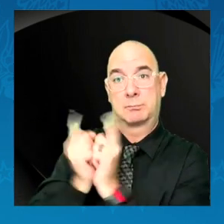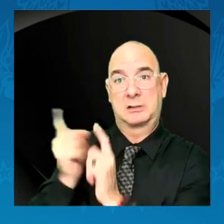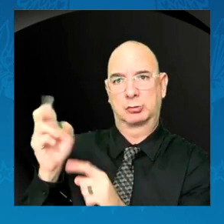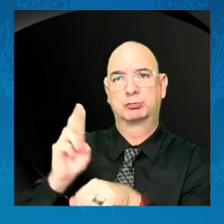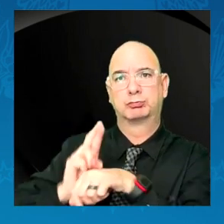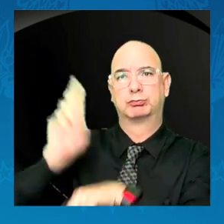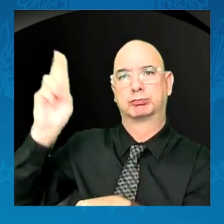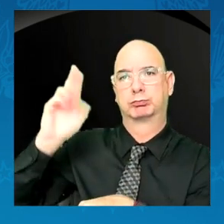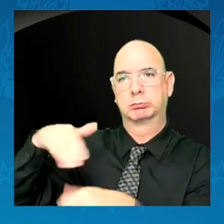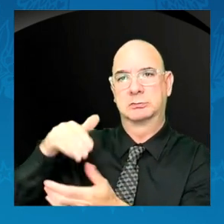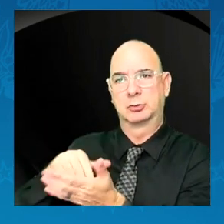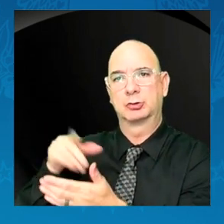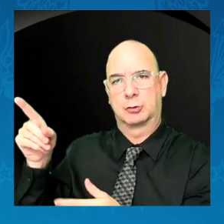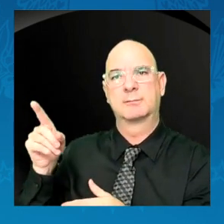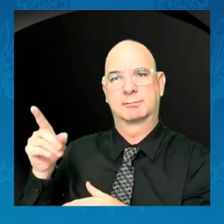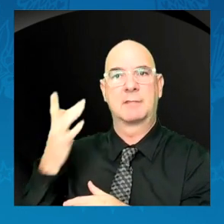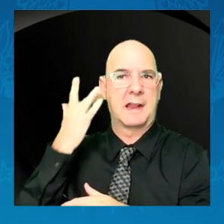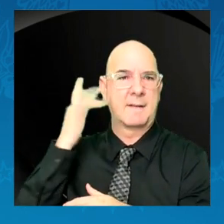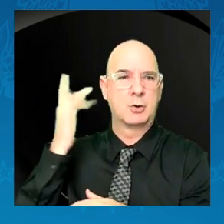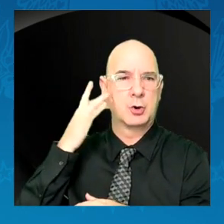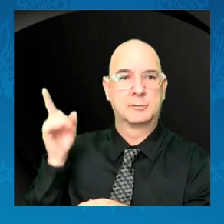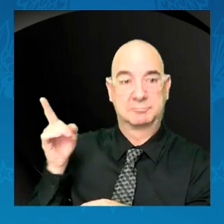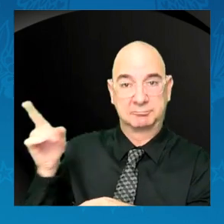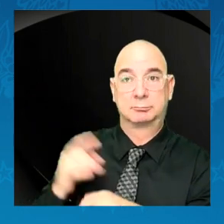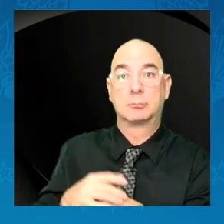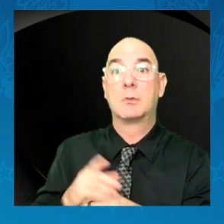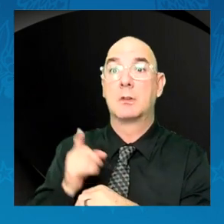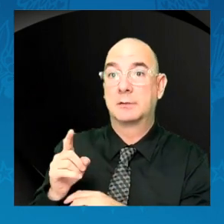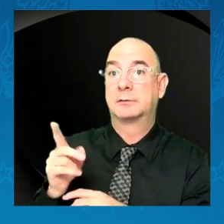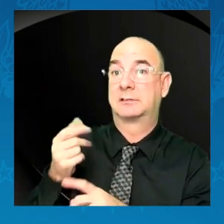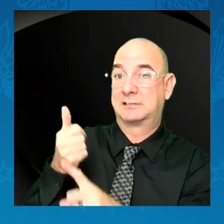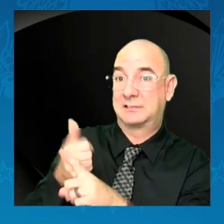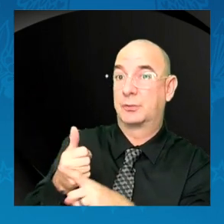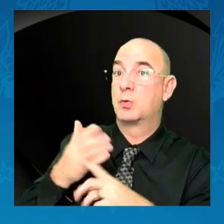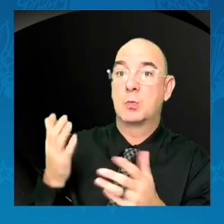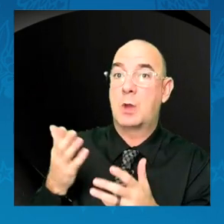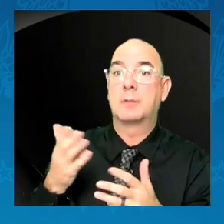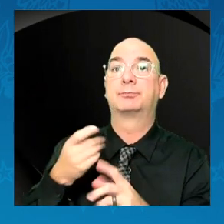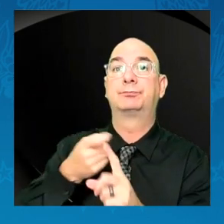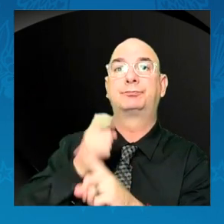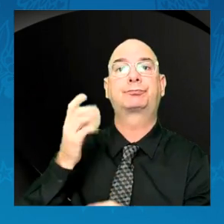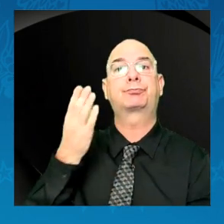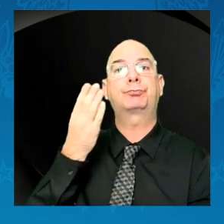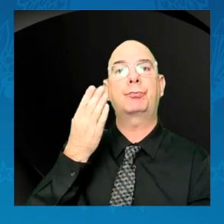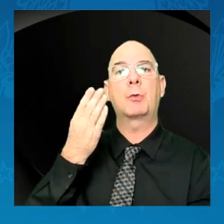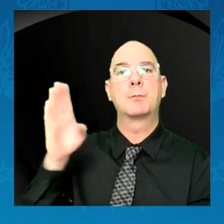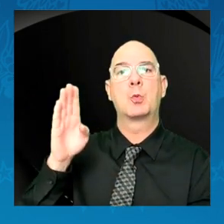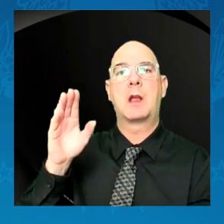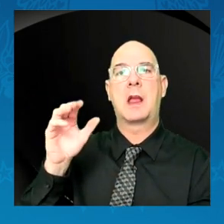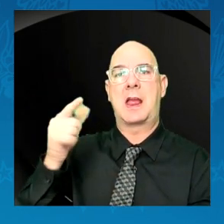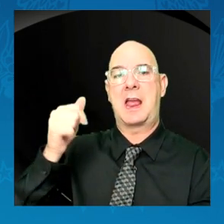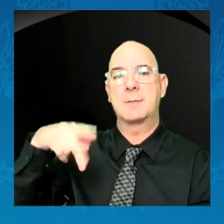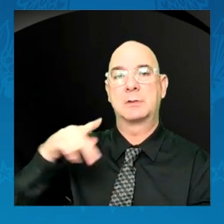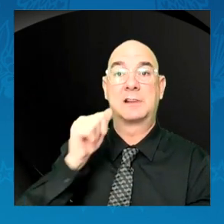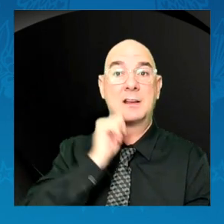Nikki is from the community of Blue Gap Arizona, an area afflicted by extreme drought in recent years.